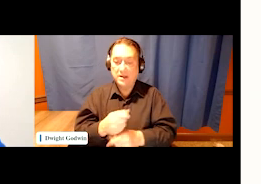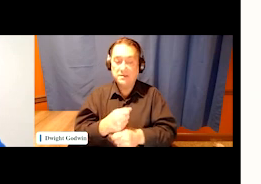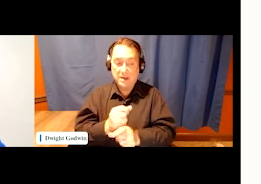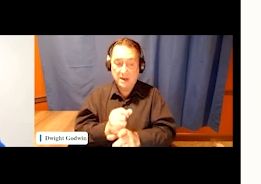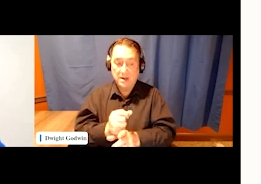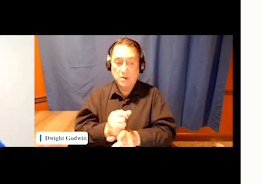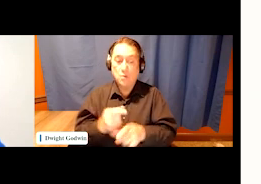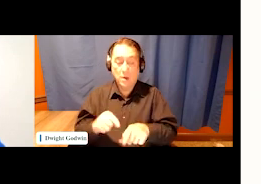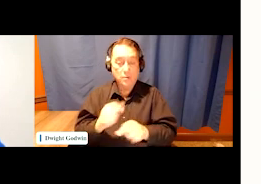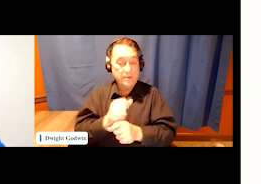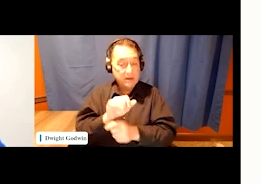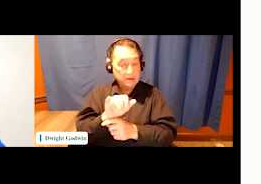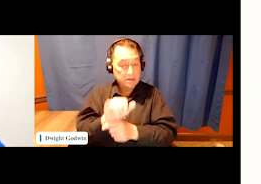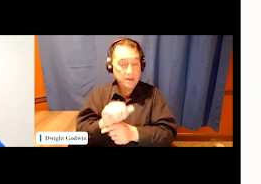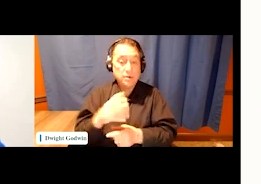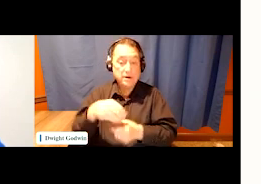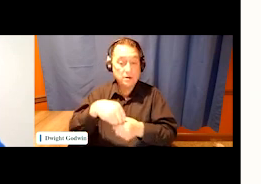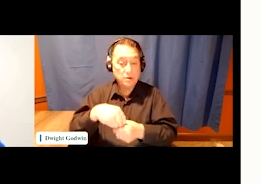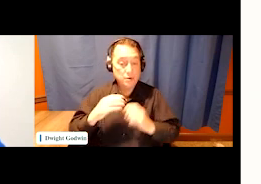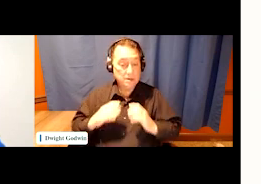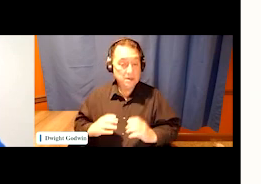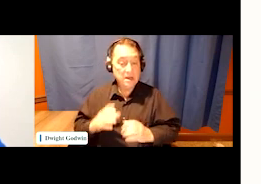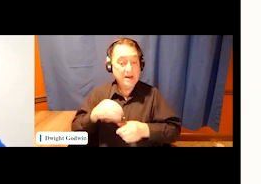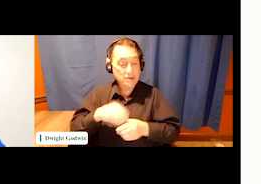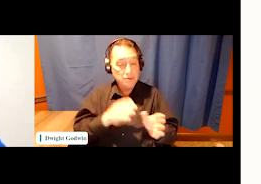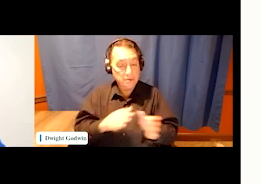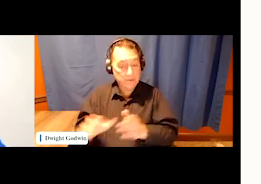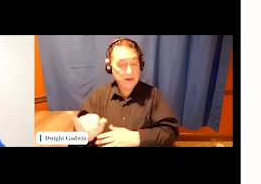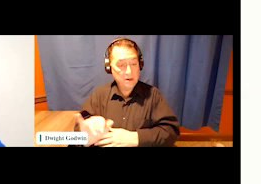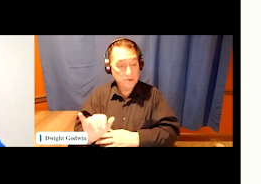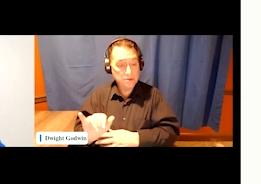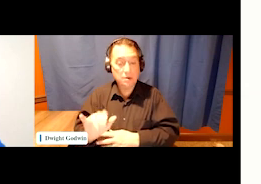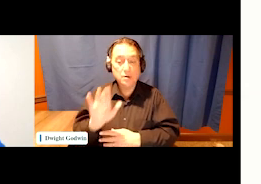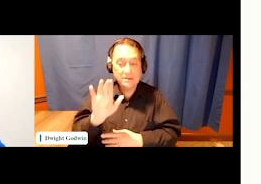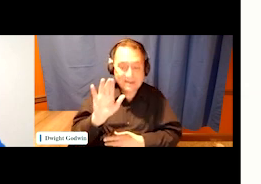we're including the client into this plan as this is their plan for their recovery journey.